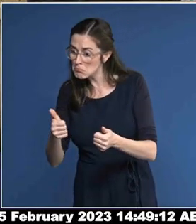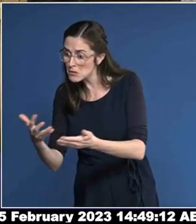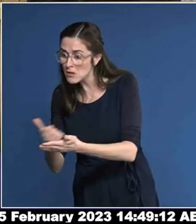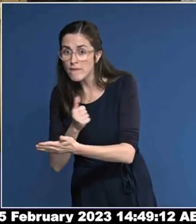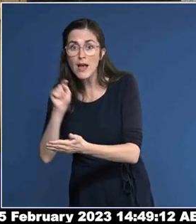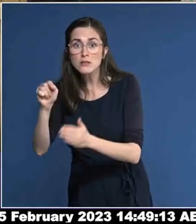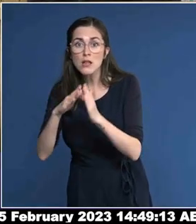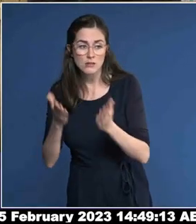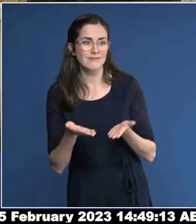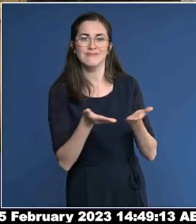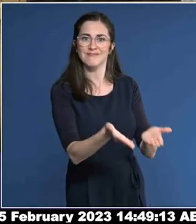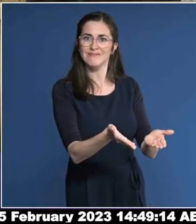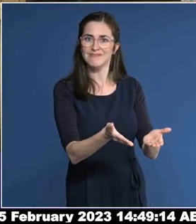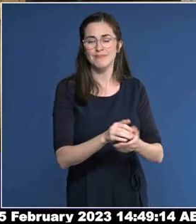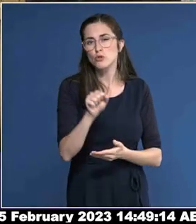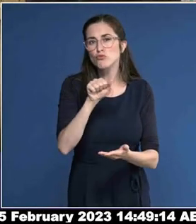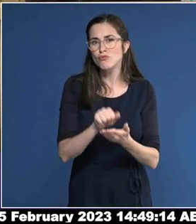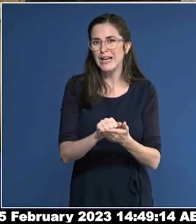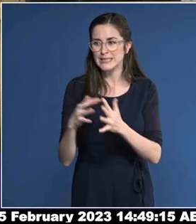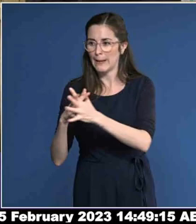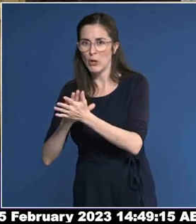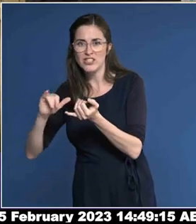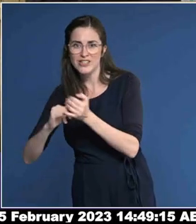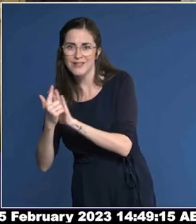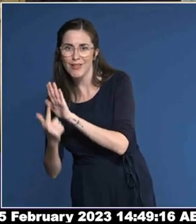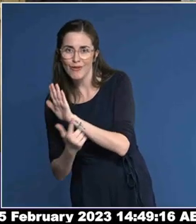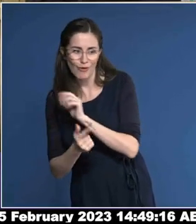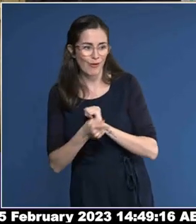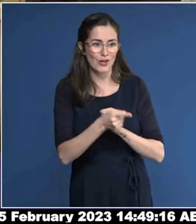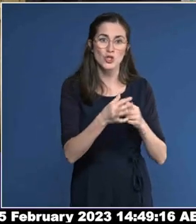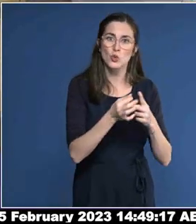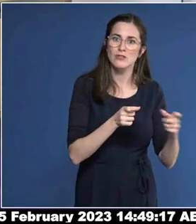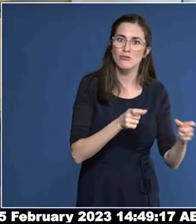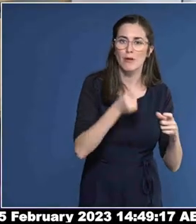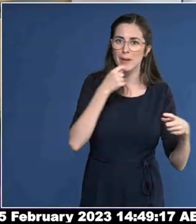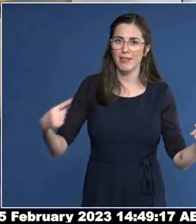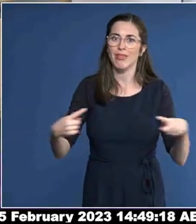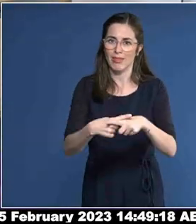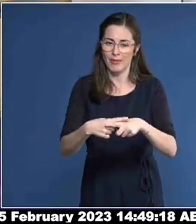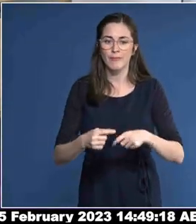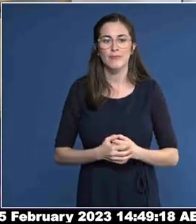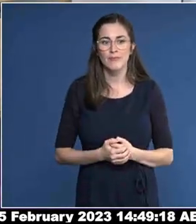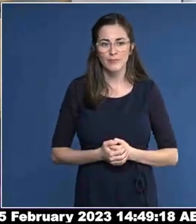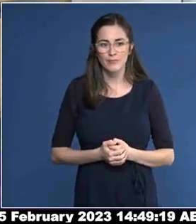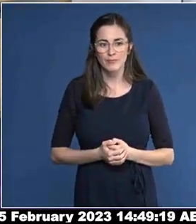So in that - just take that scenario, which assumes hypothetical, is who